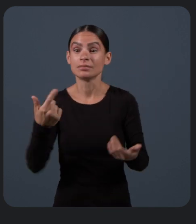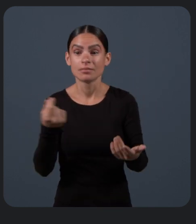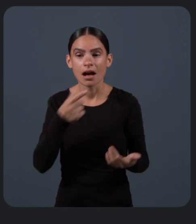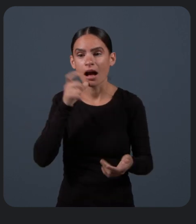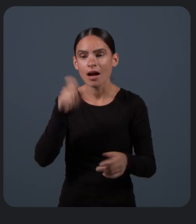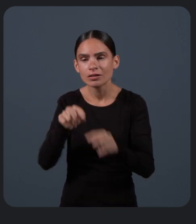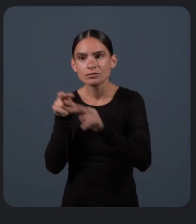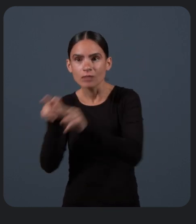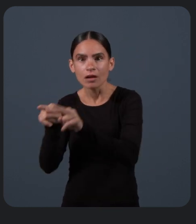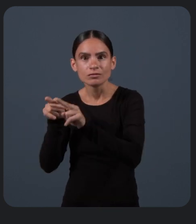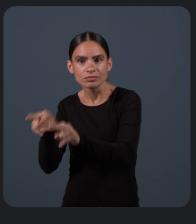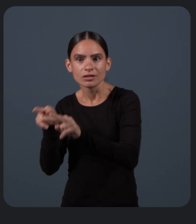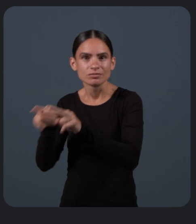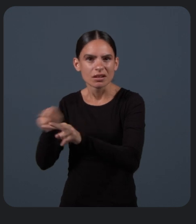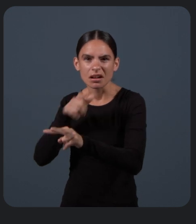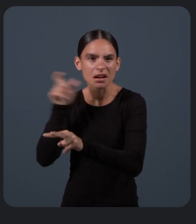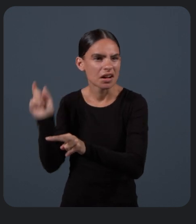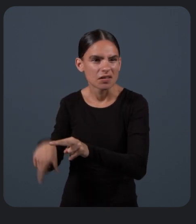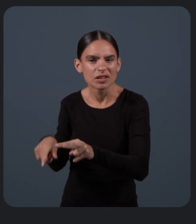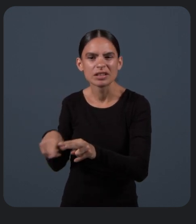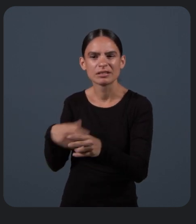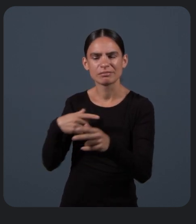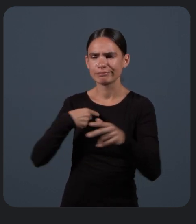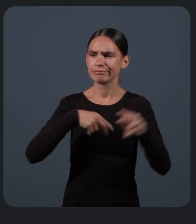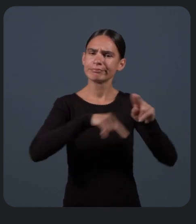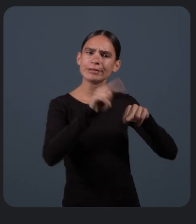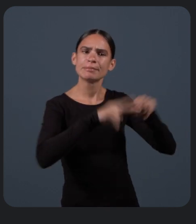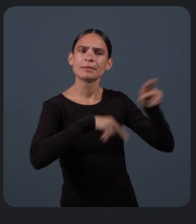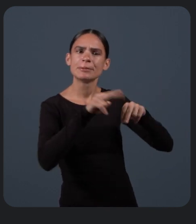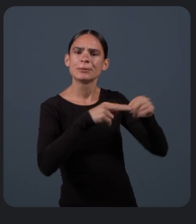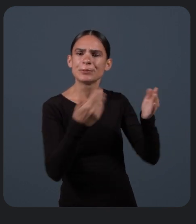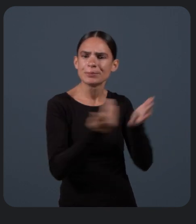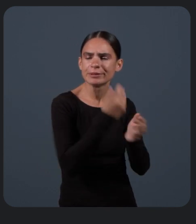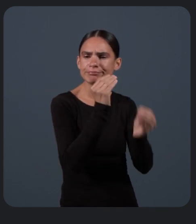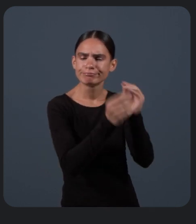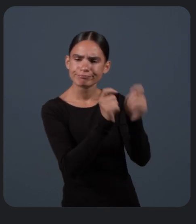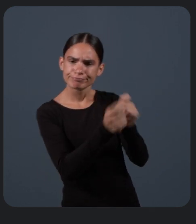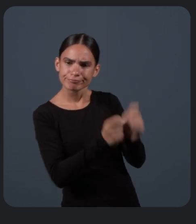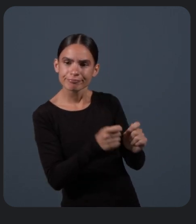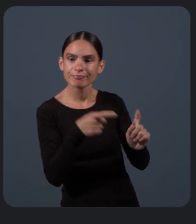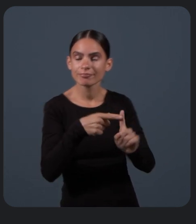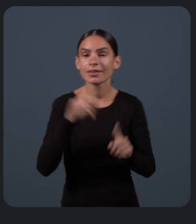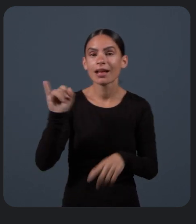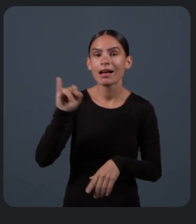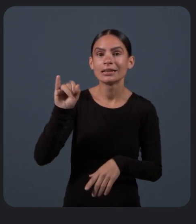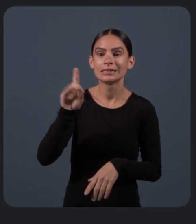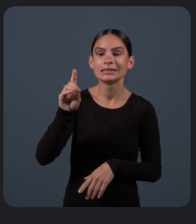As I'm building features and working in the code editor, the IDE helps me identify potential issues